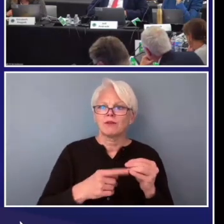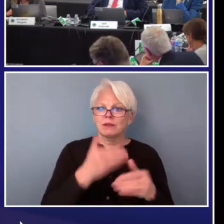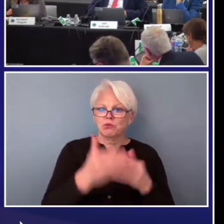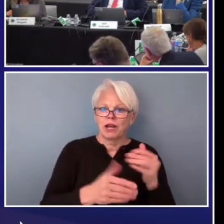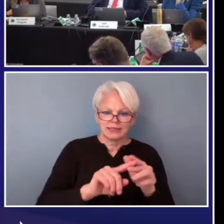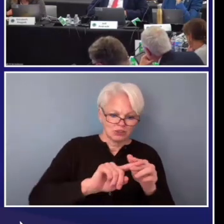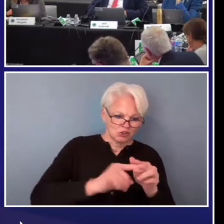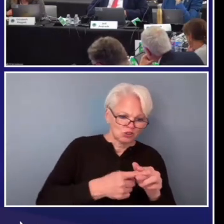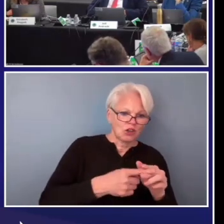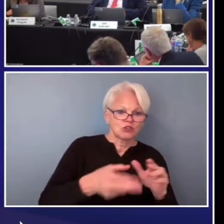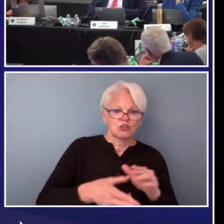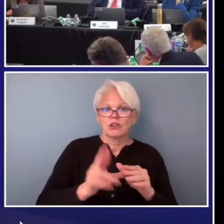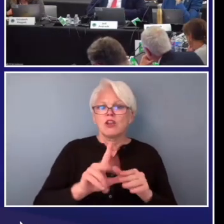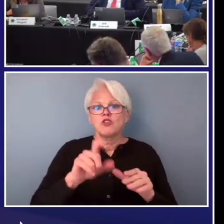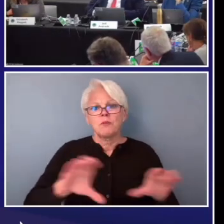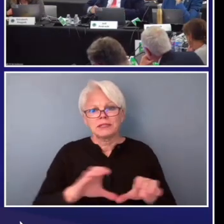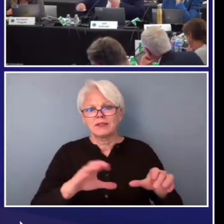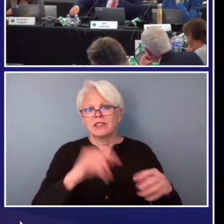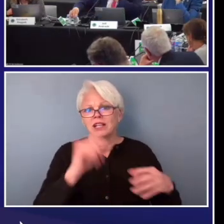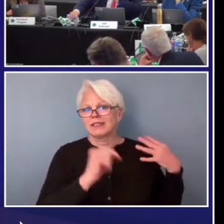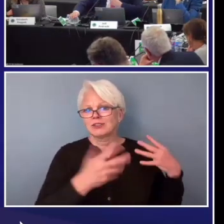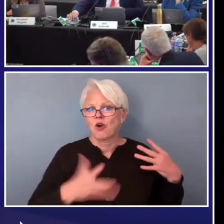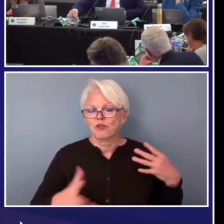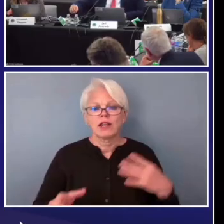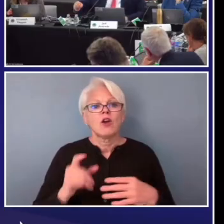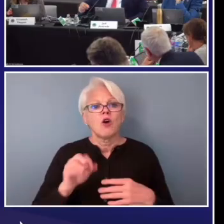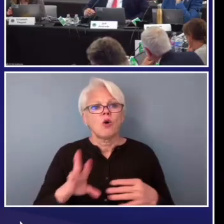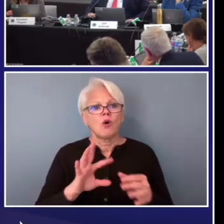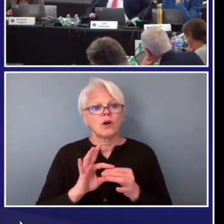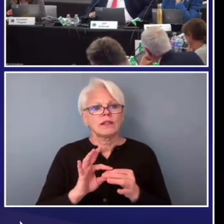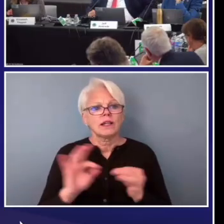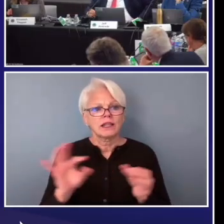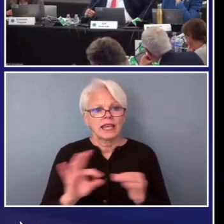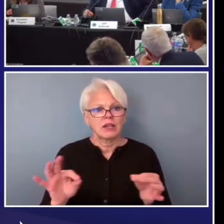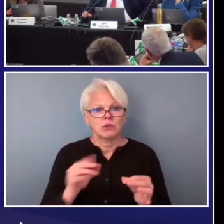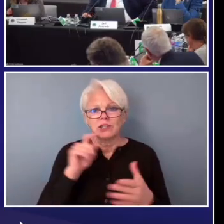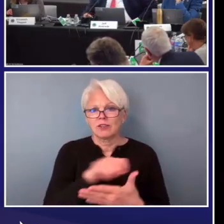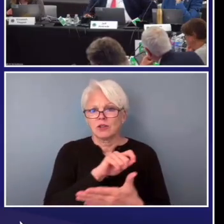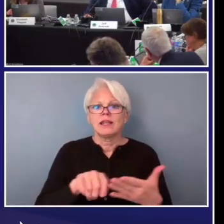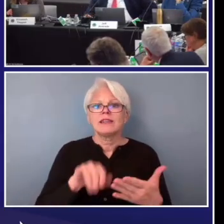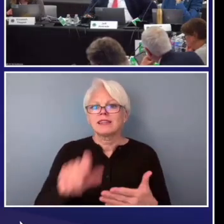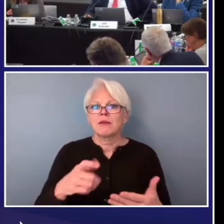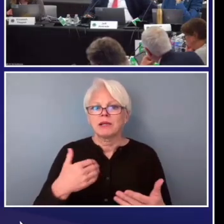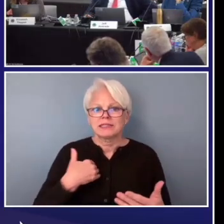You have to have done some of these things versus the language that's being struck is that they have to have accredited or pre-accredited somebody.